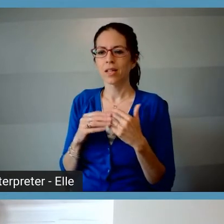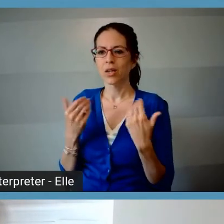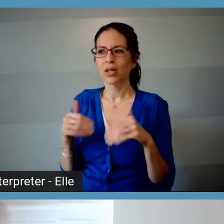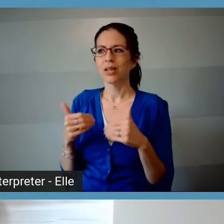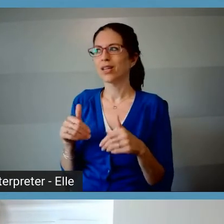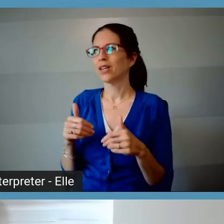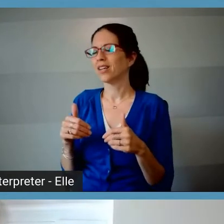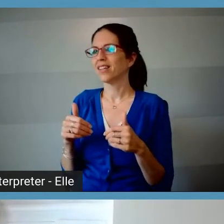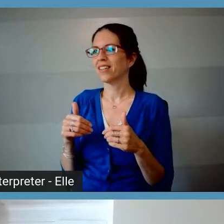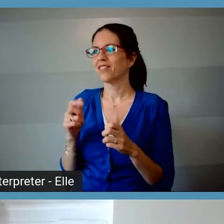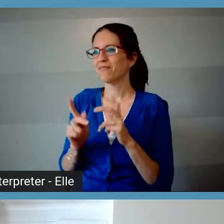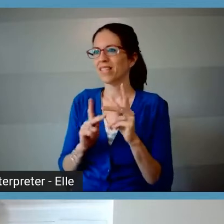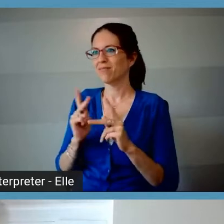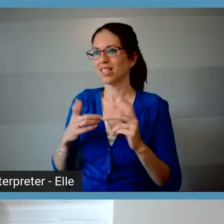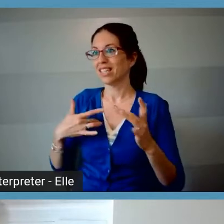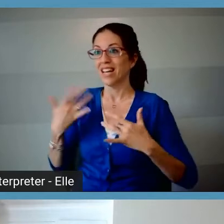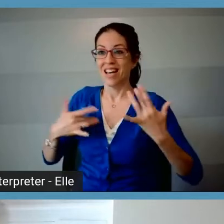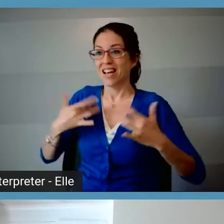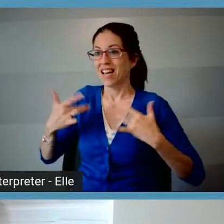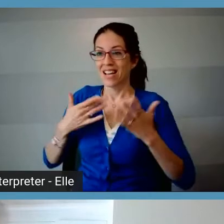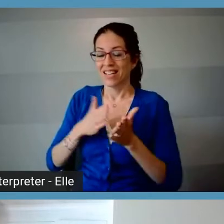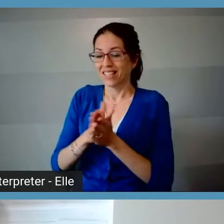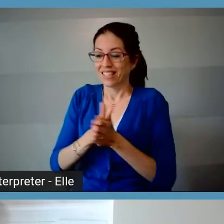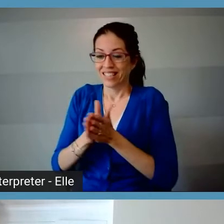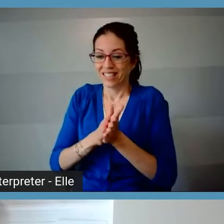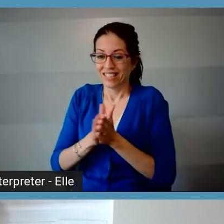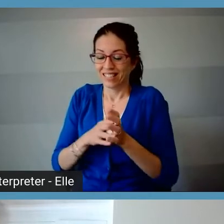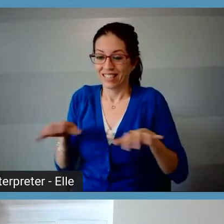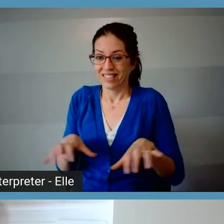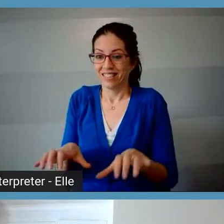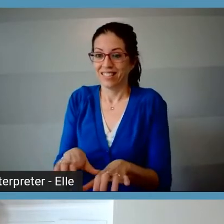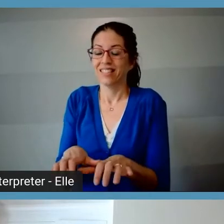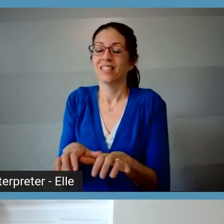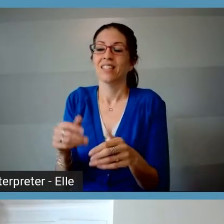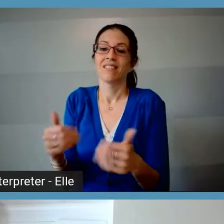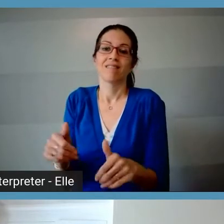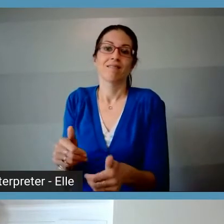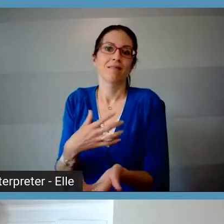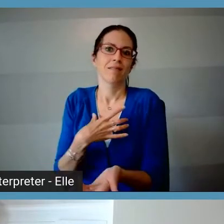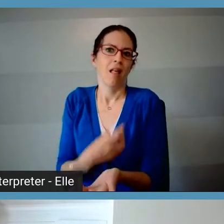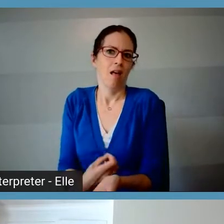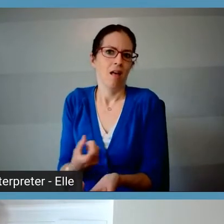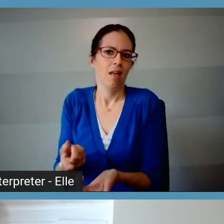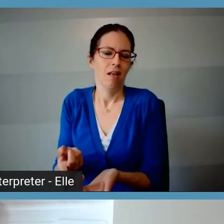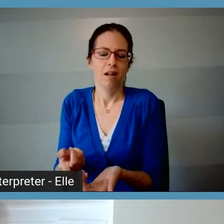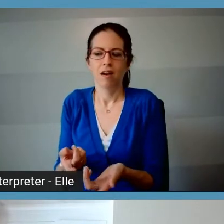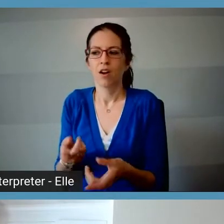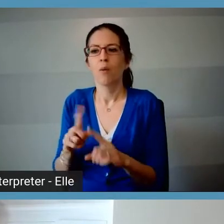putting it together but I think we are recognize that we want to create some more standards